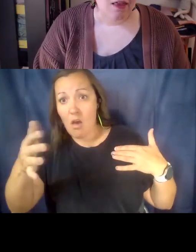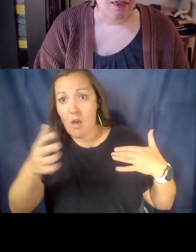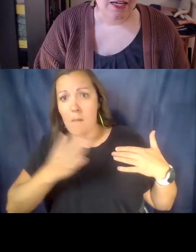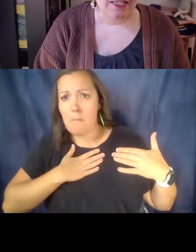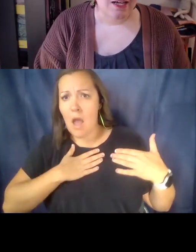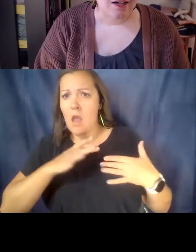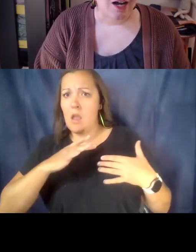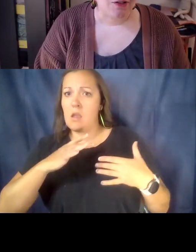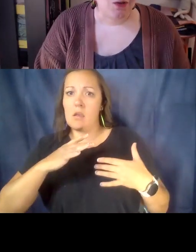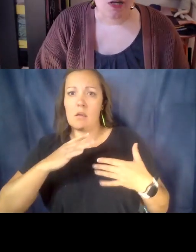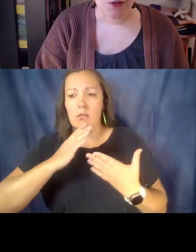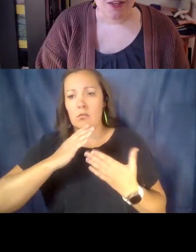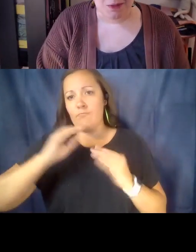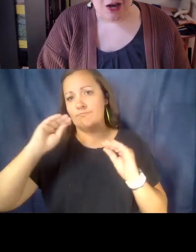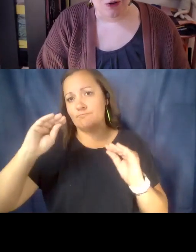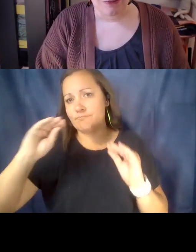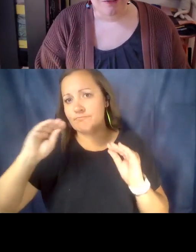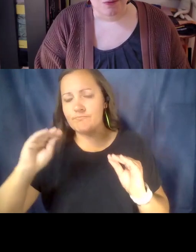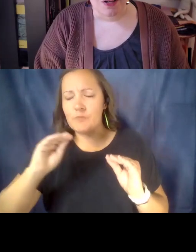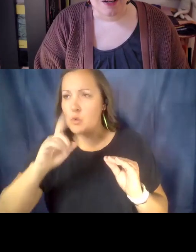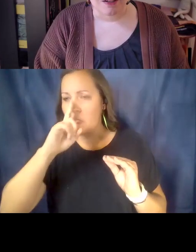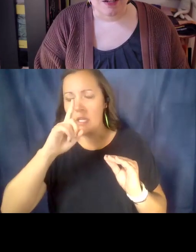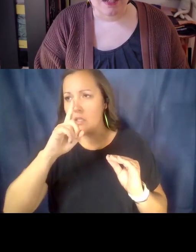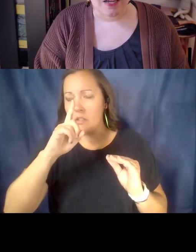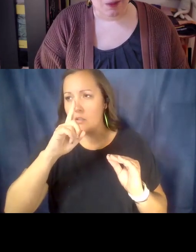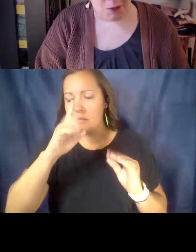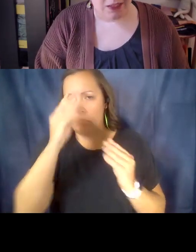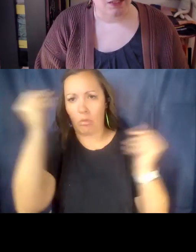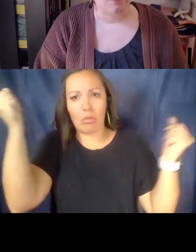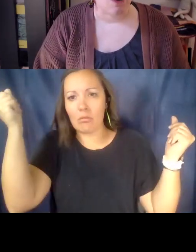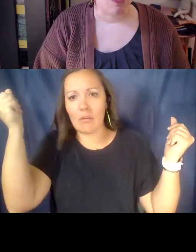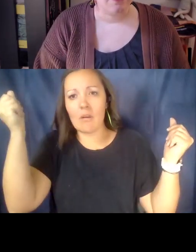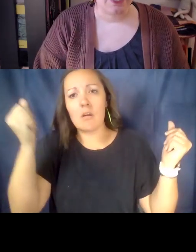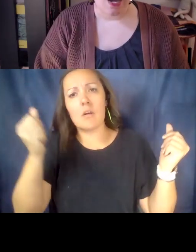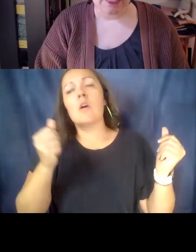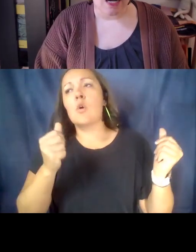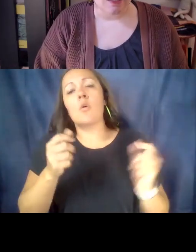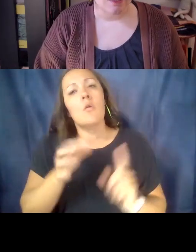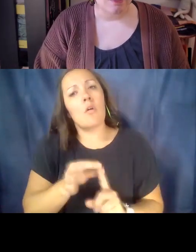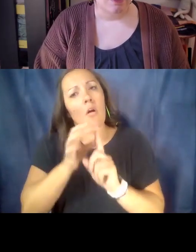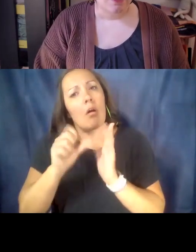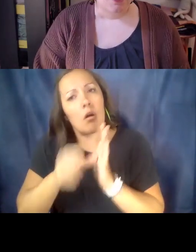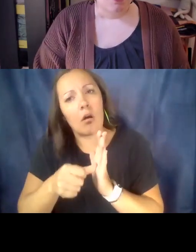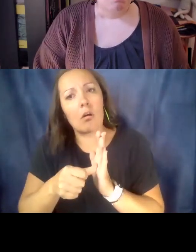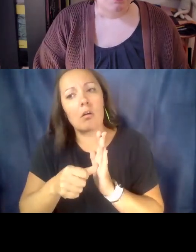the things that I really want you to think about from a design perspective or giving context, being